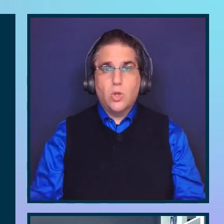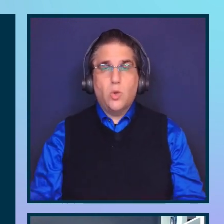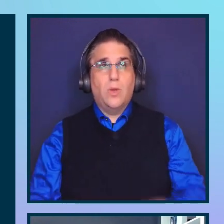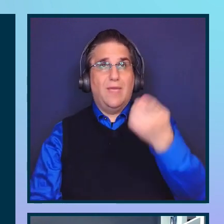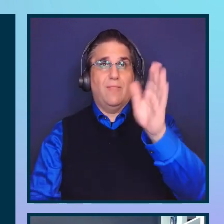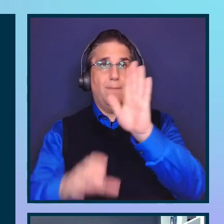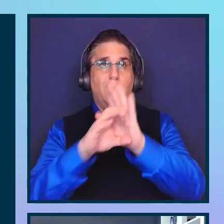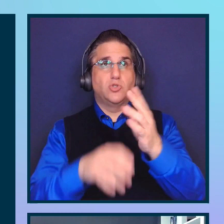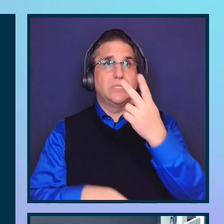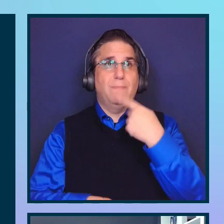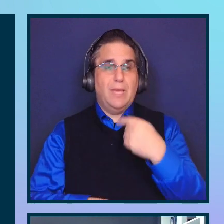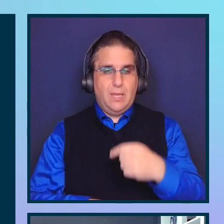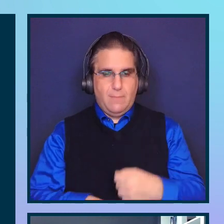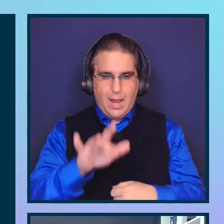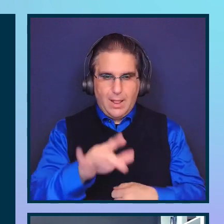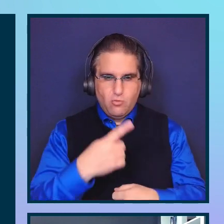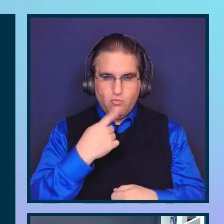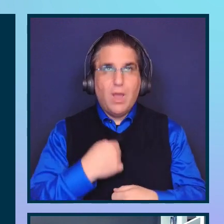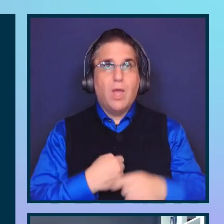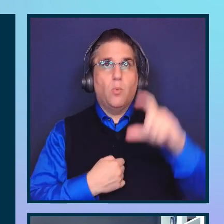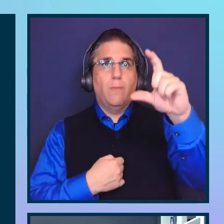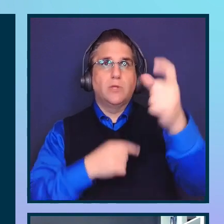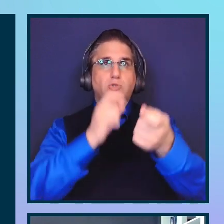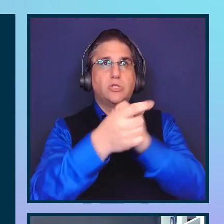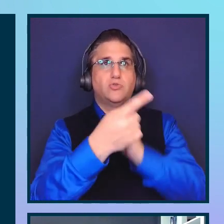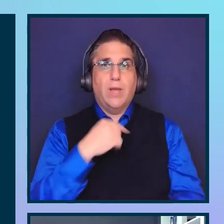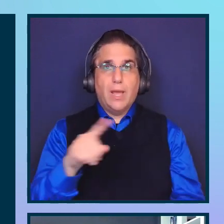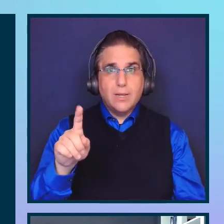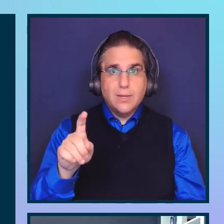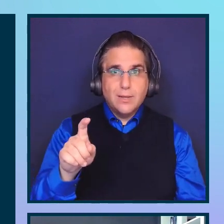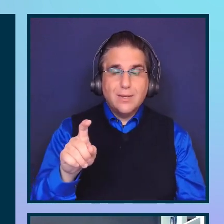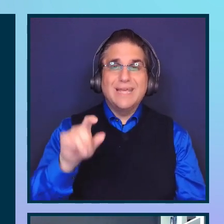am I gonna see the red product now on the screen, all of those interactions need to be documented.